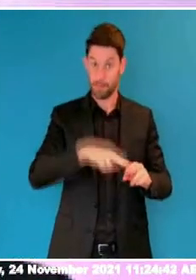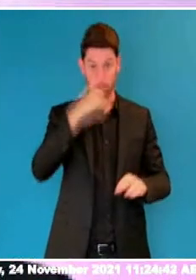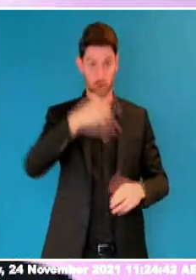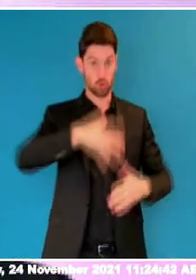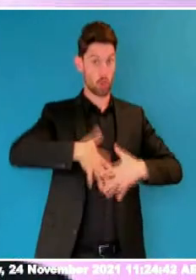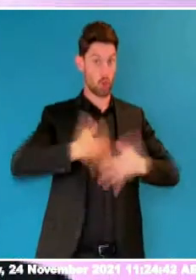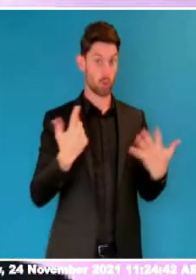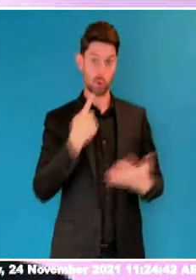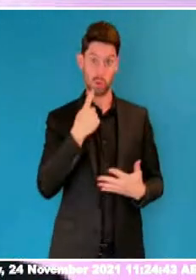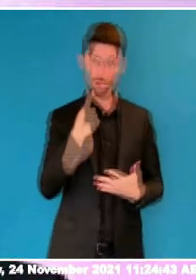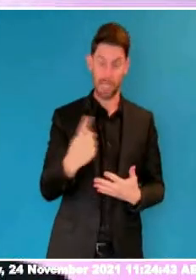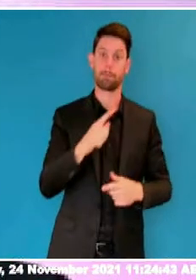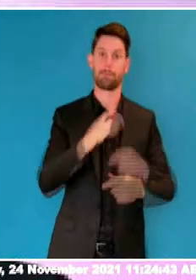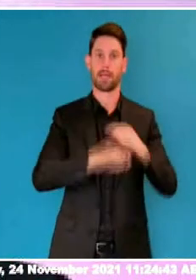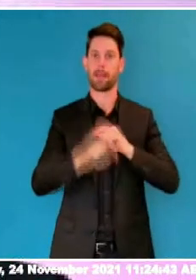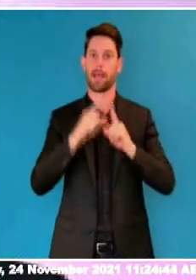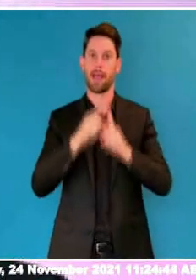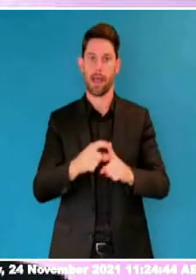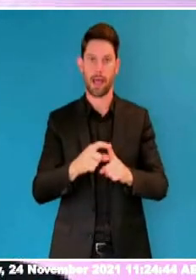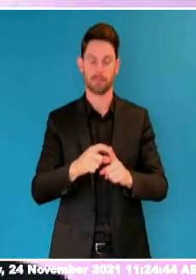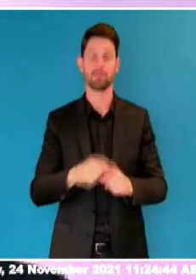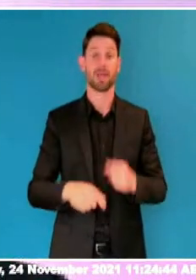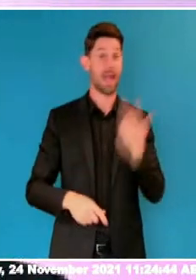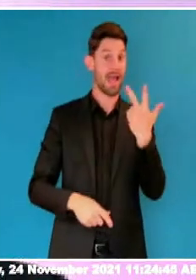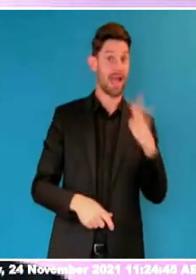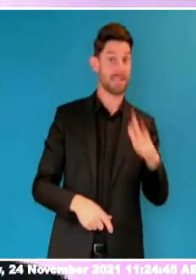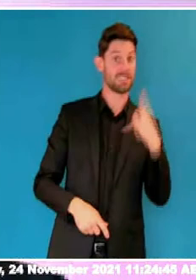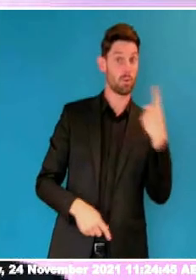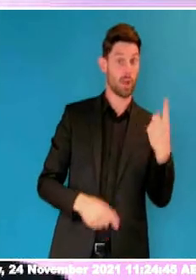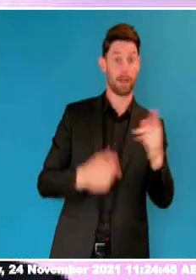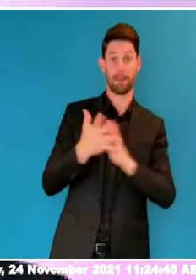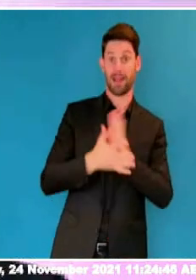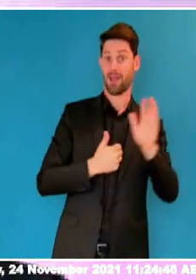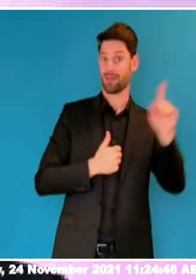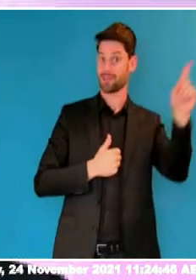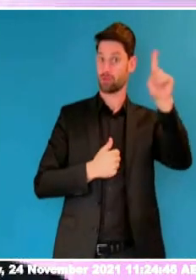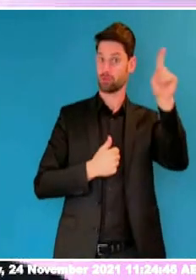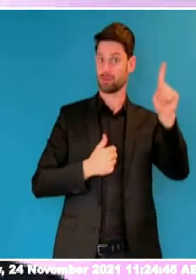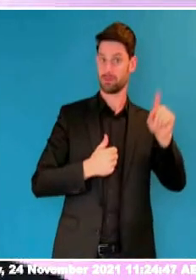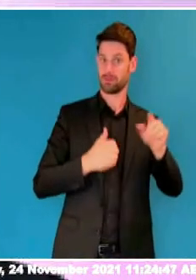That 81 relates to all of our employees and around self identification.